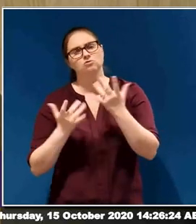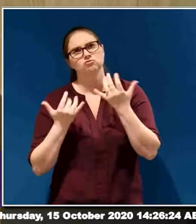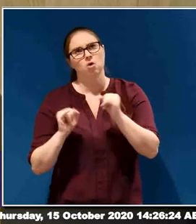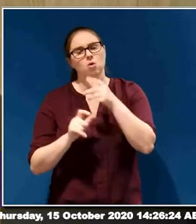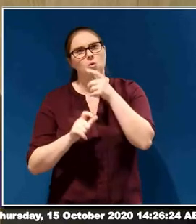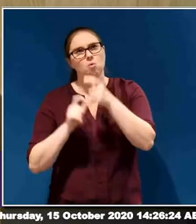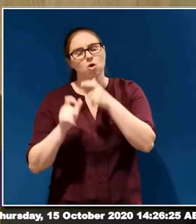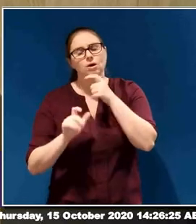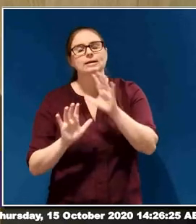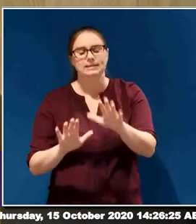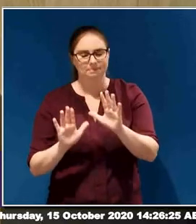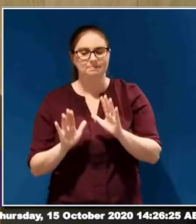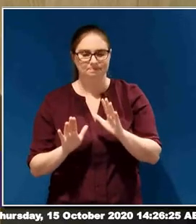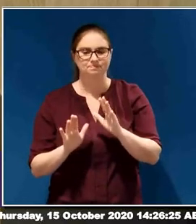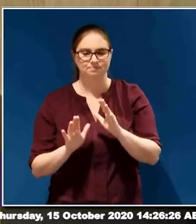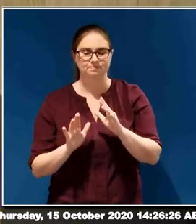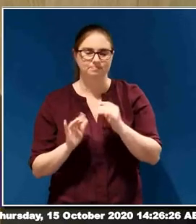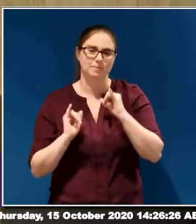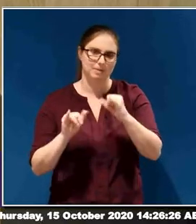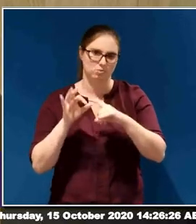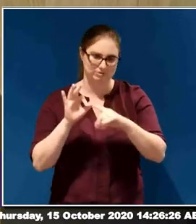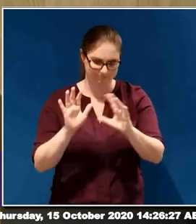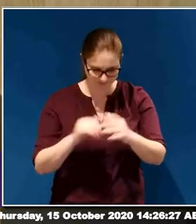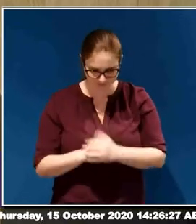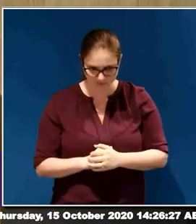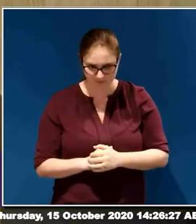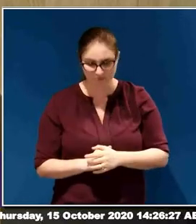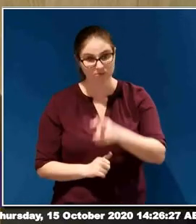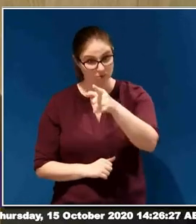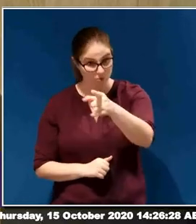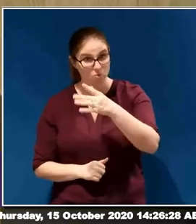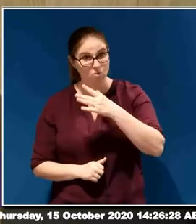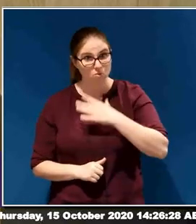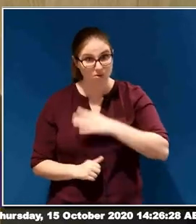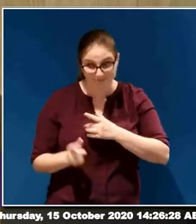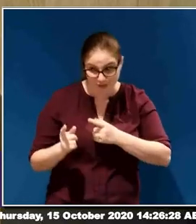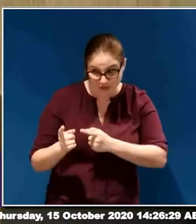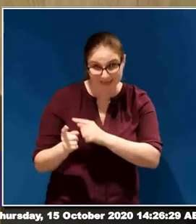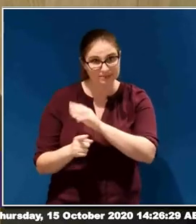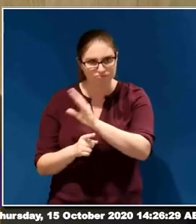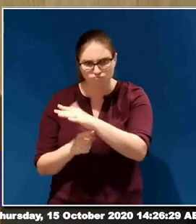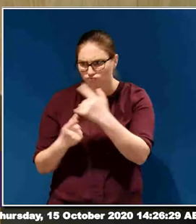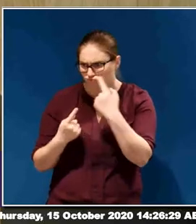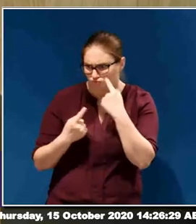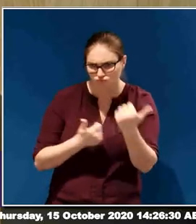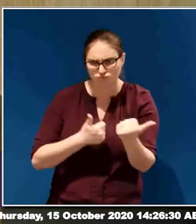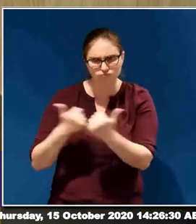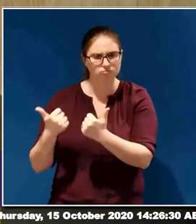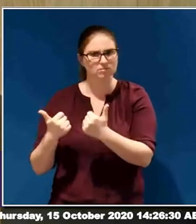months and six months, in that period of time, to start with, was there, to your